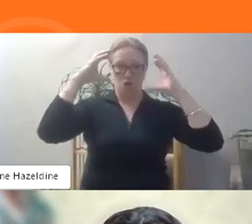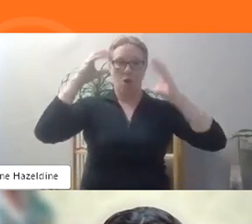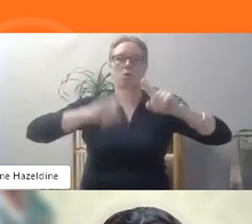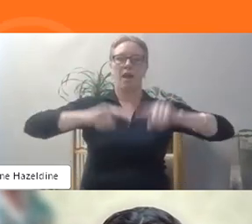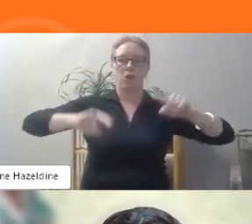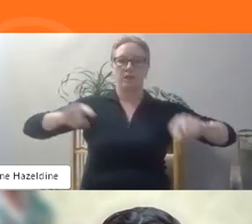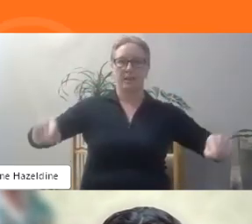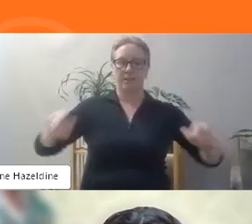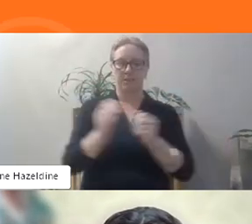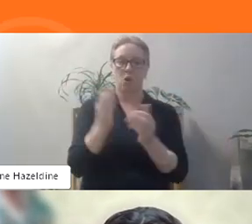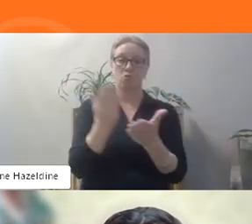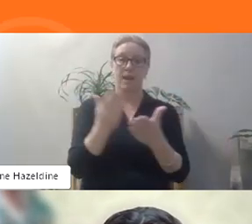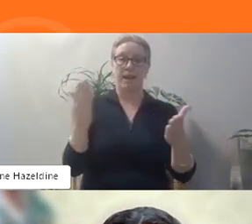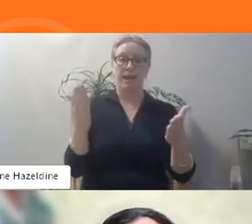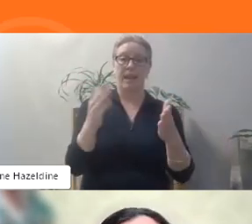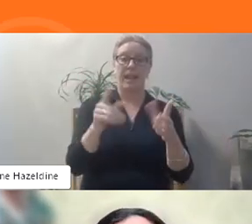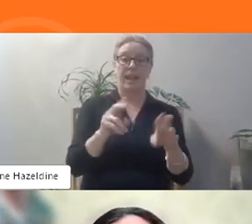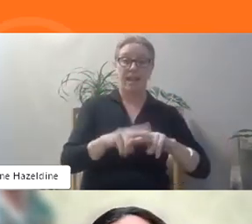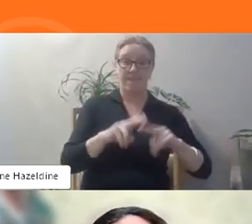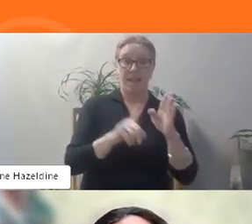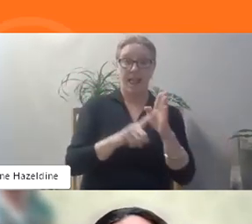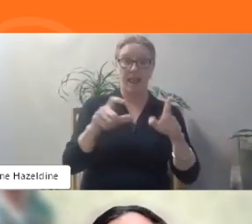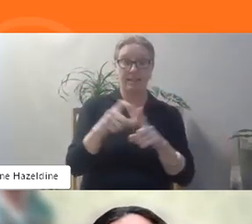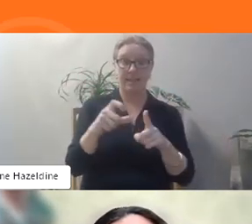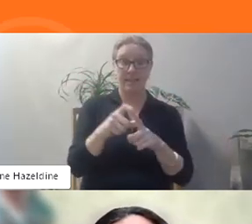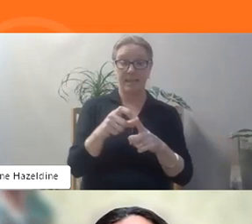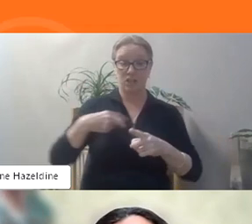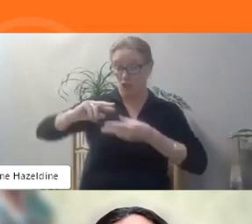So SLD is genetic, you don't grow out of it. But with structured,